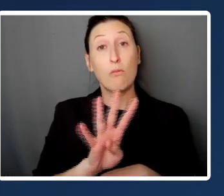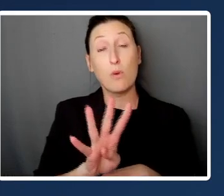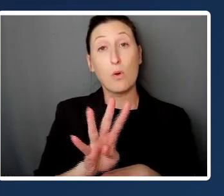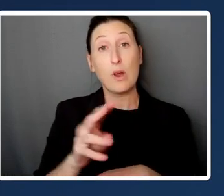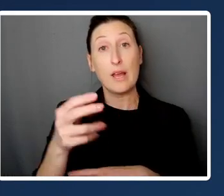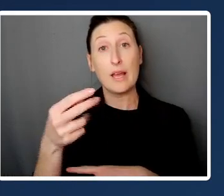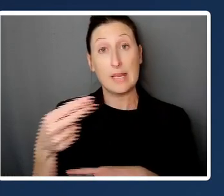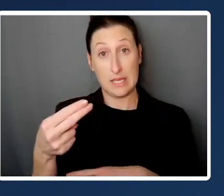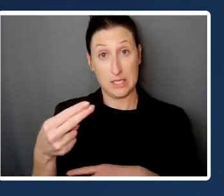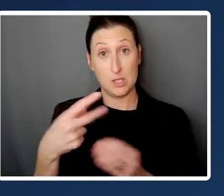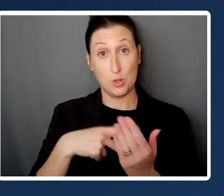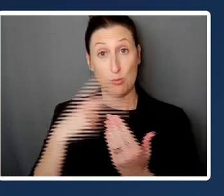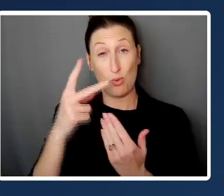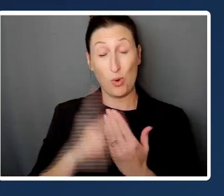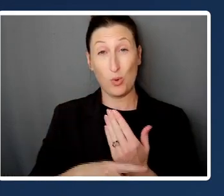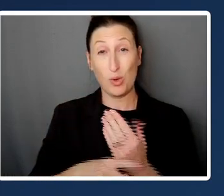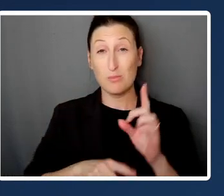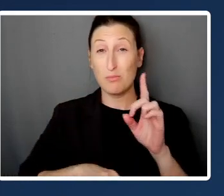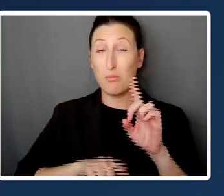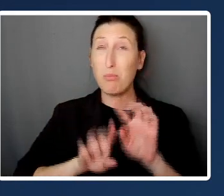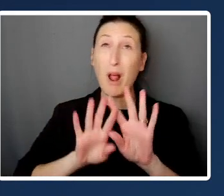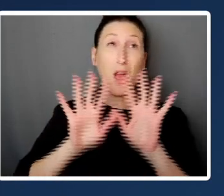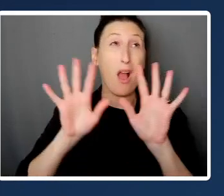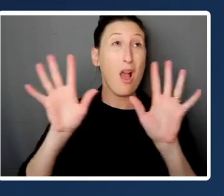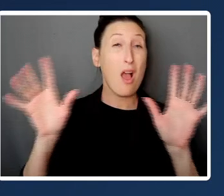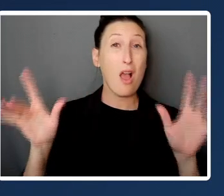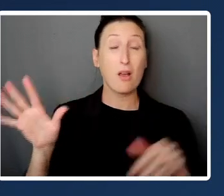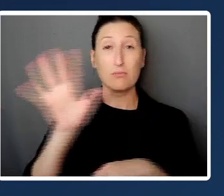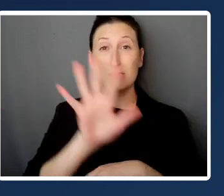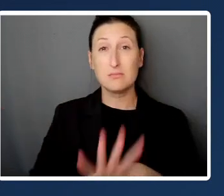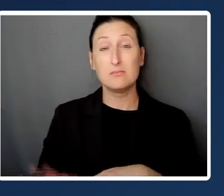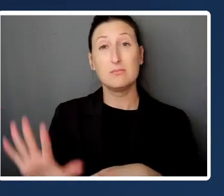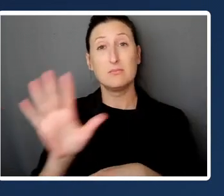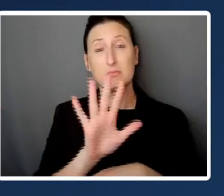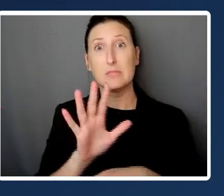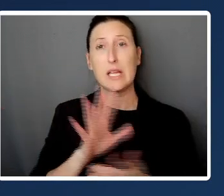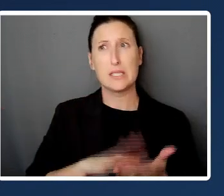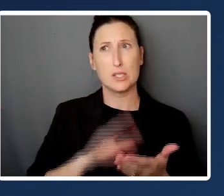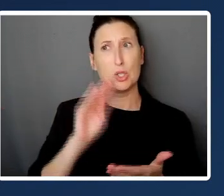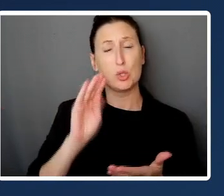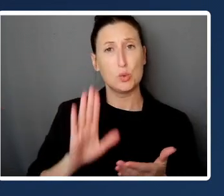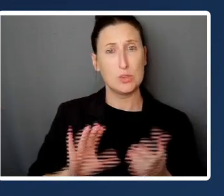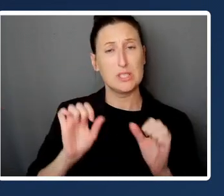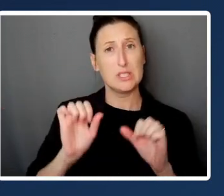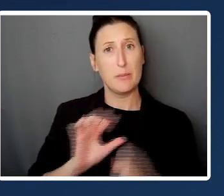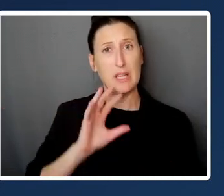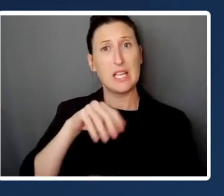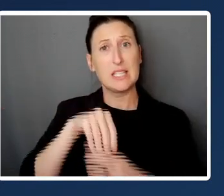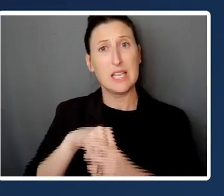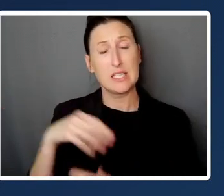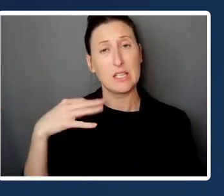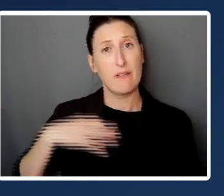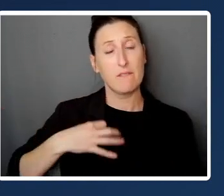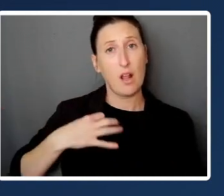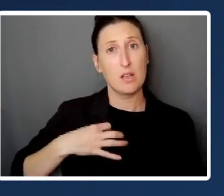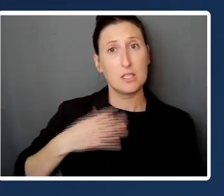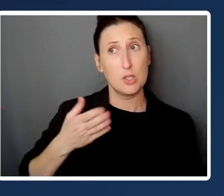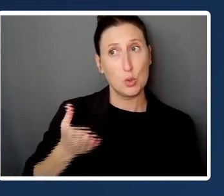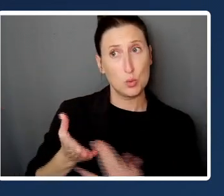that's another area where students can get engaged and do volunteer work in their [unintelligible]. Kim Robledo-Diga: And I will share,